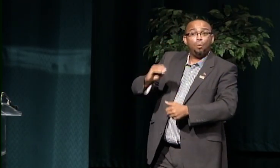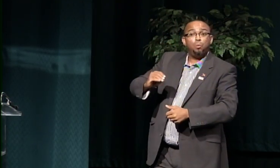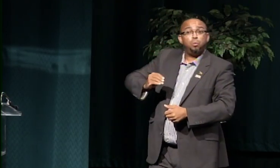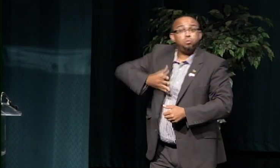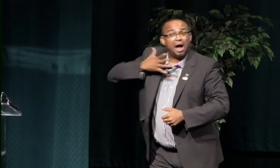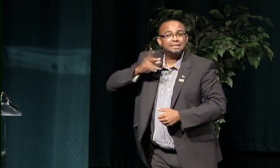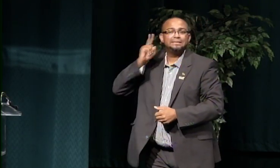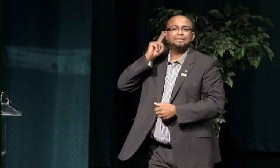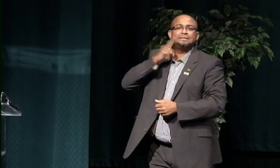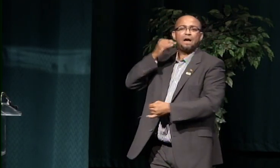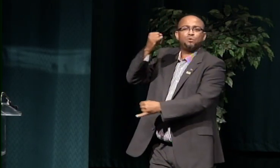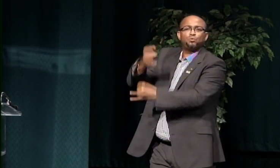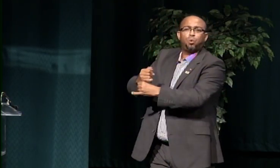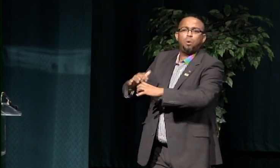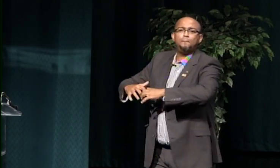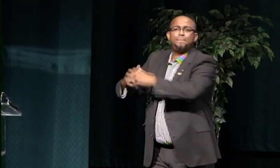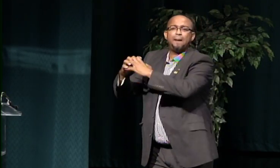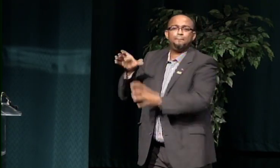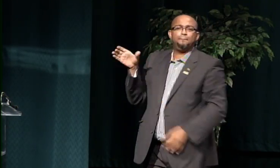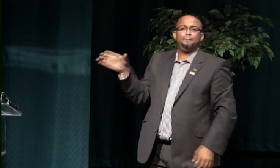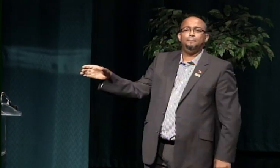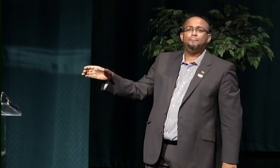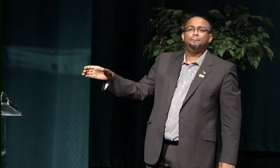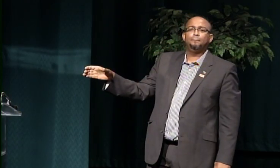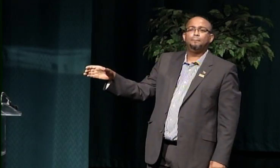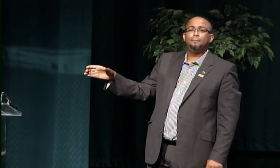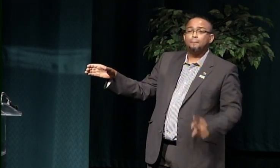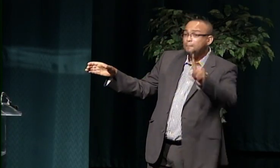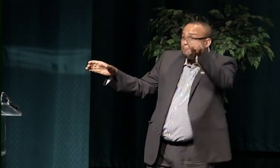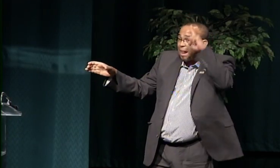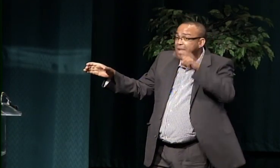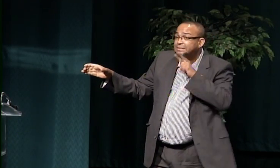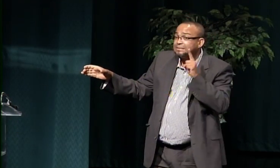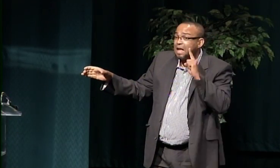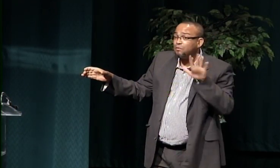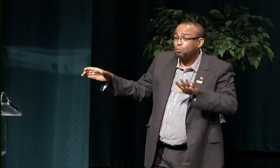Then in 1881, we had the first white deaf school established.